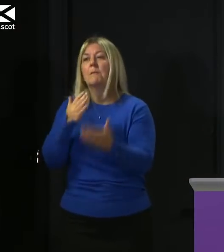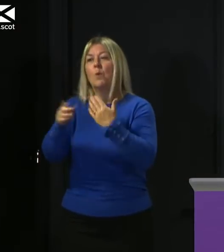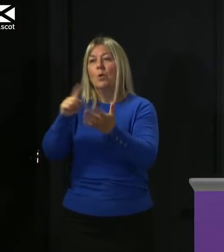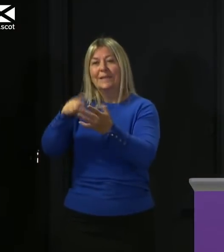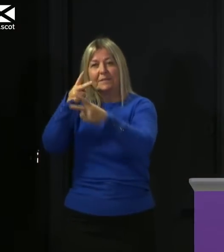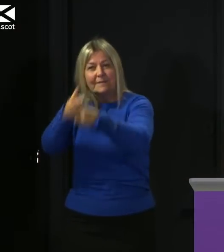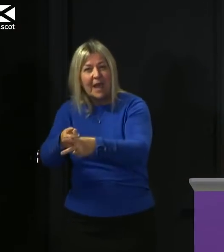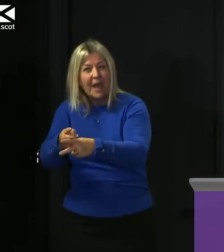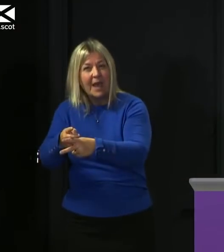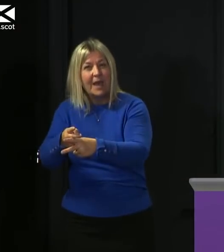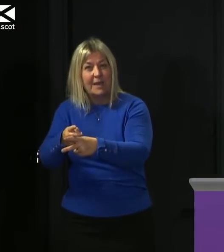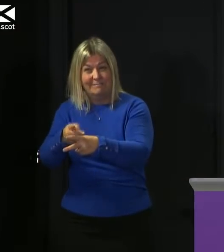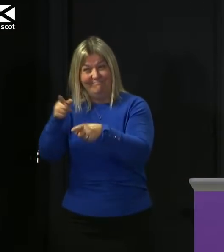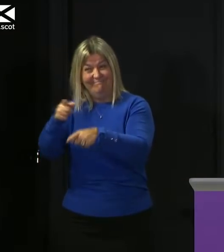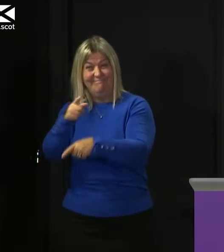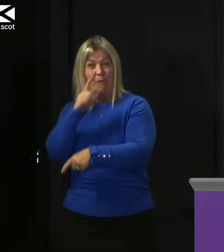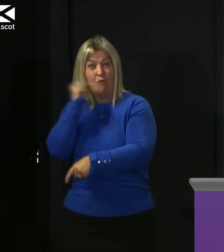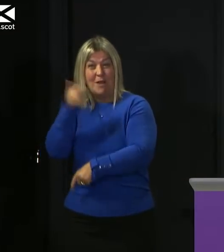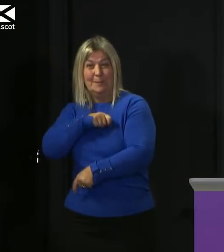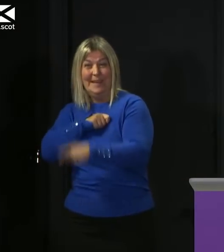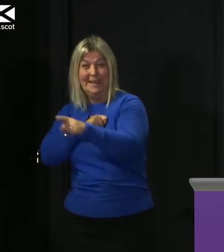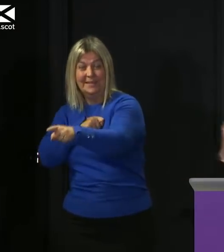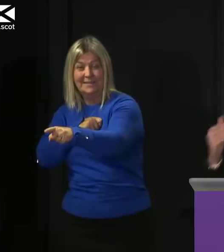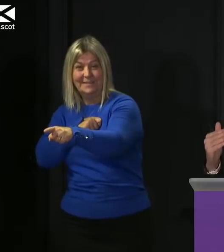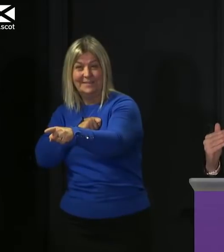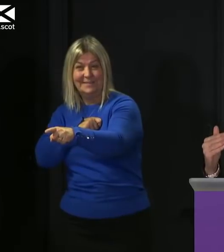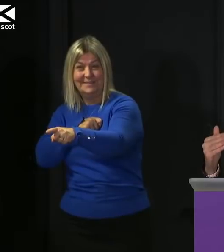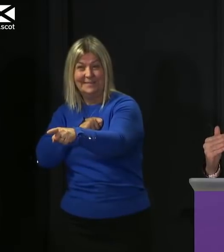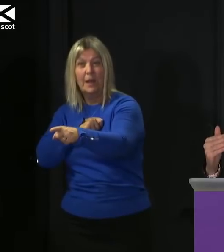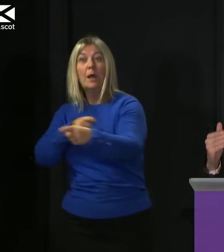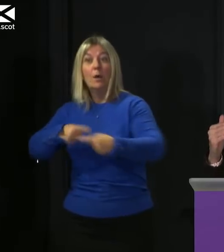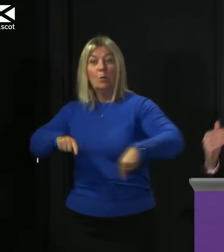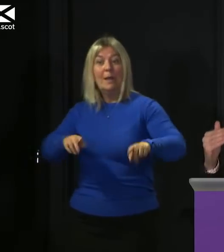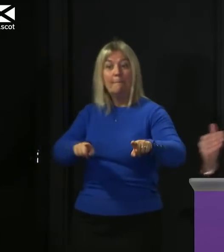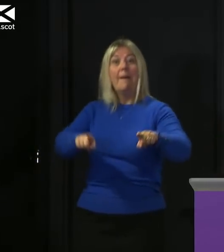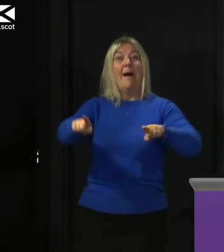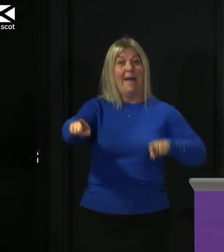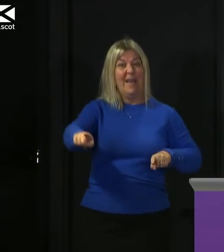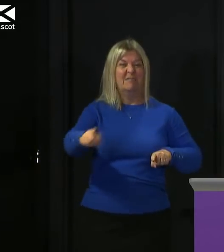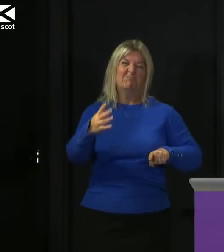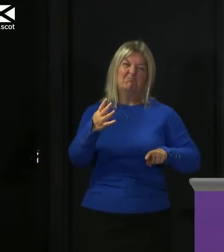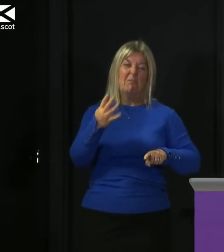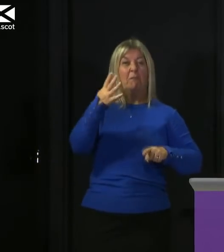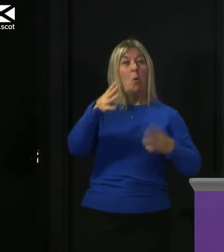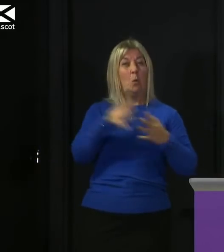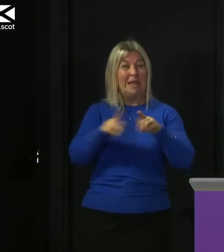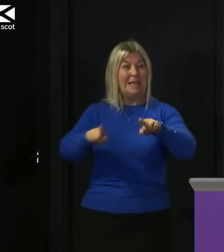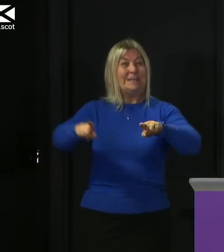as well. Not to the same levels necessarily that we saw earlier in the year, and that comes back